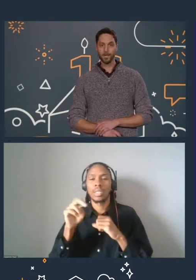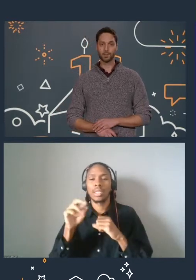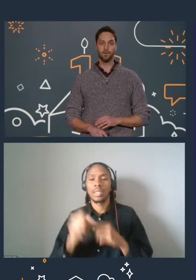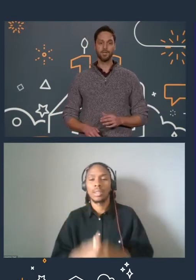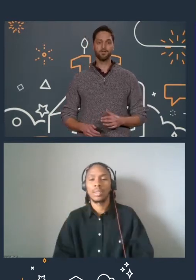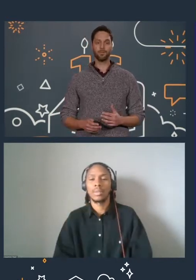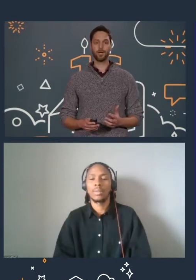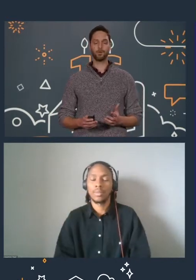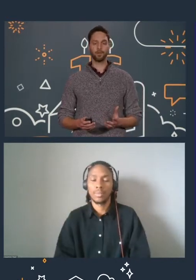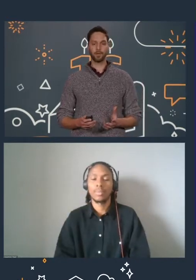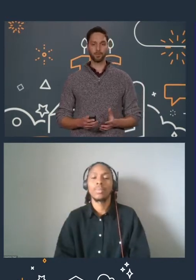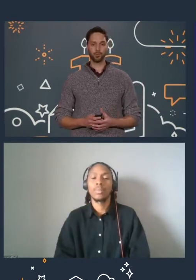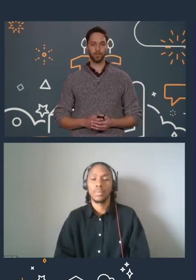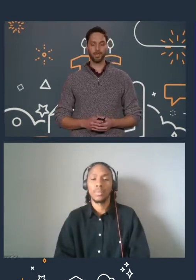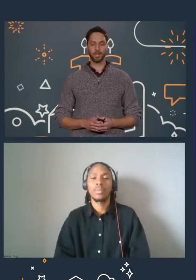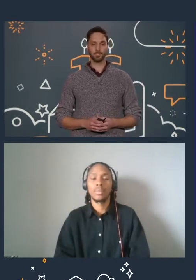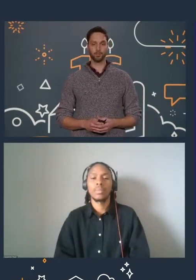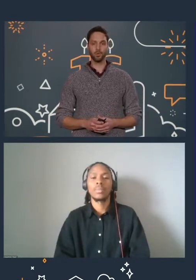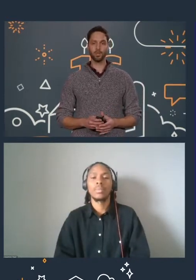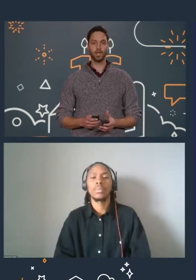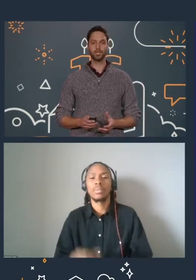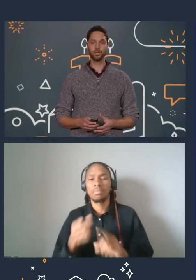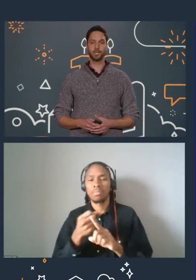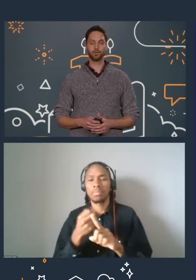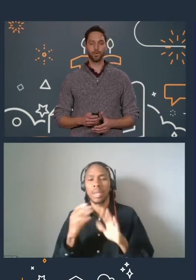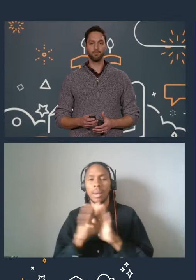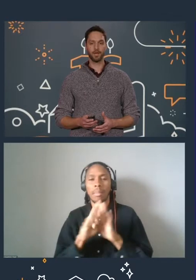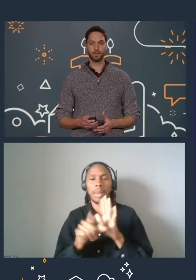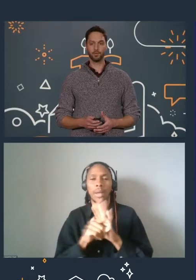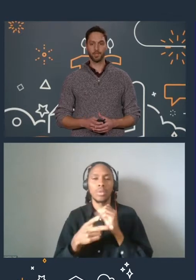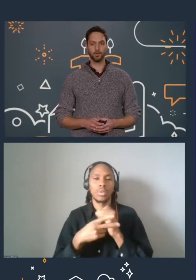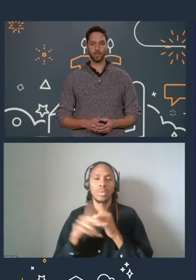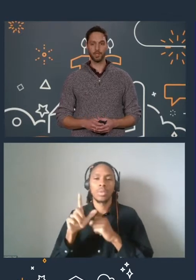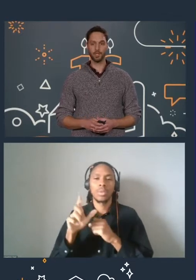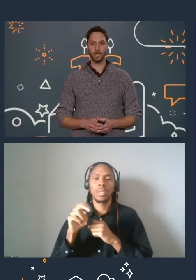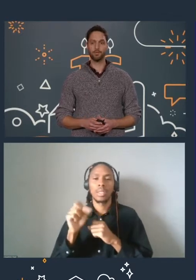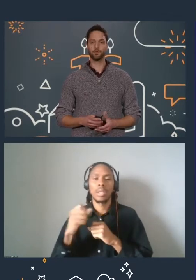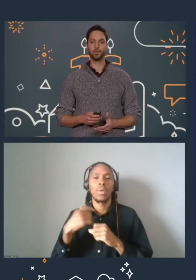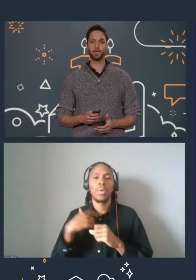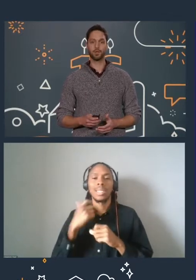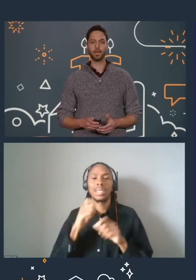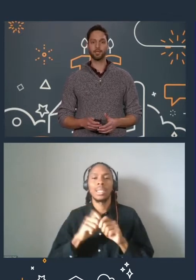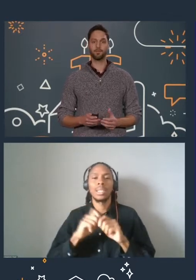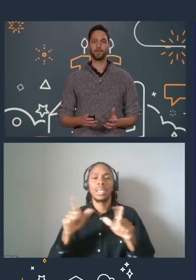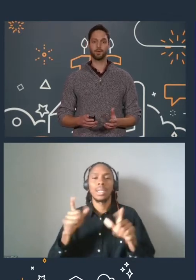So a bit of a background about Storage Lens. We launched it at re:Invent 2020 after we collected feedback